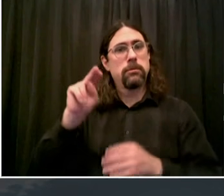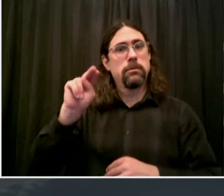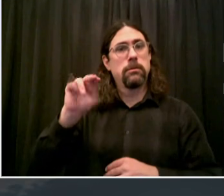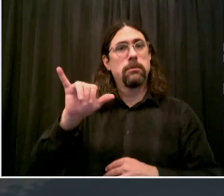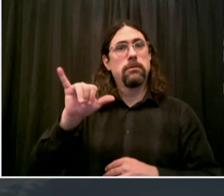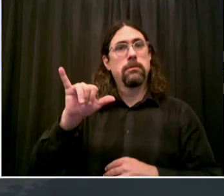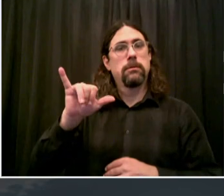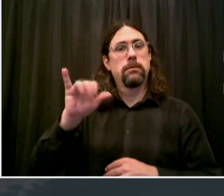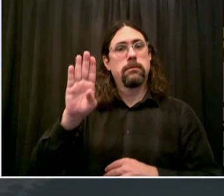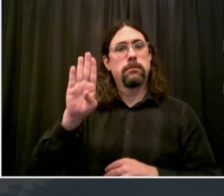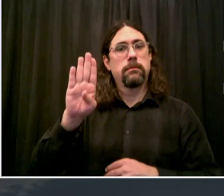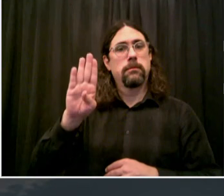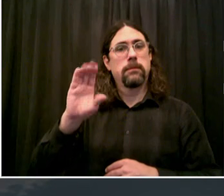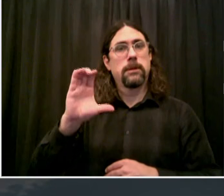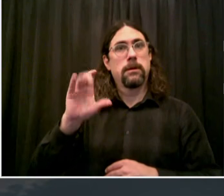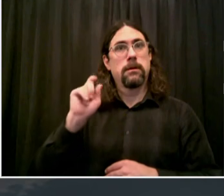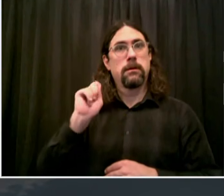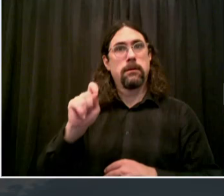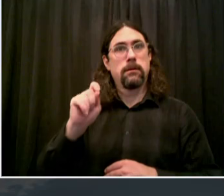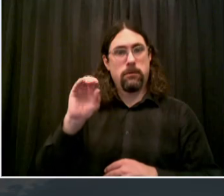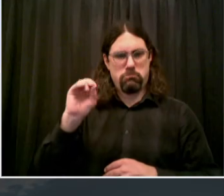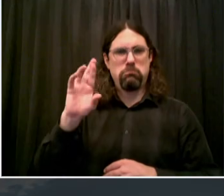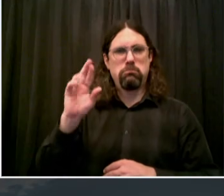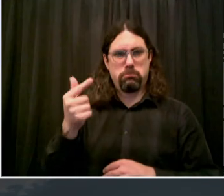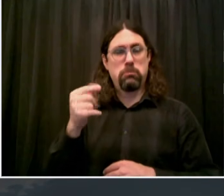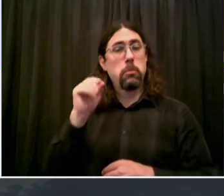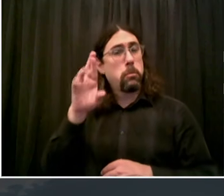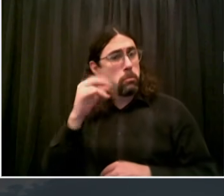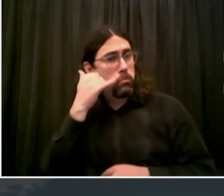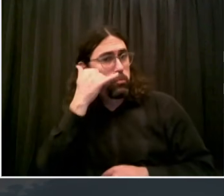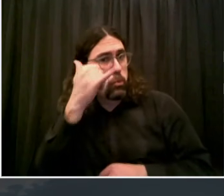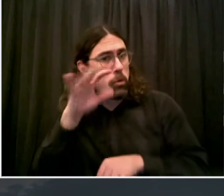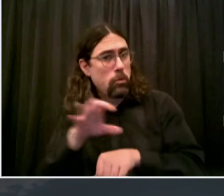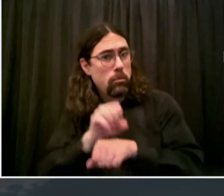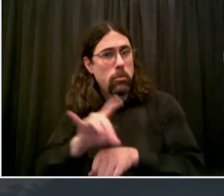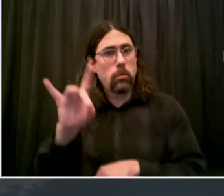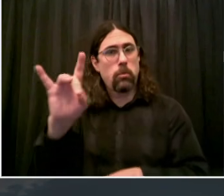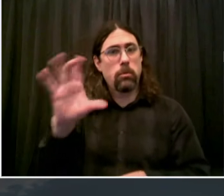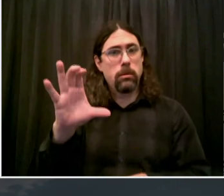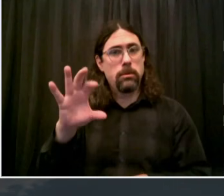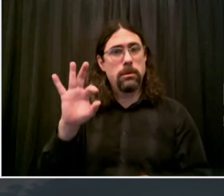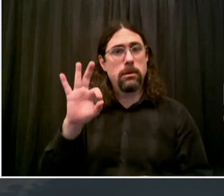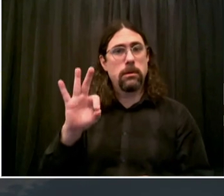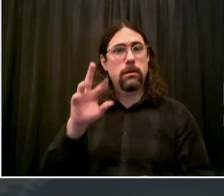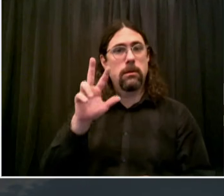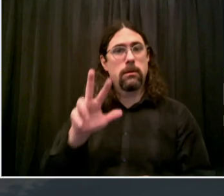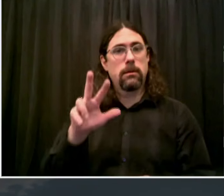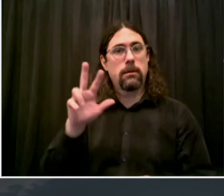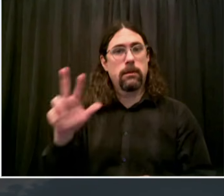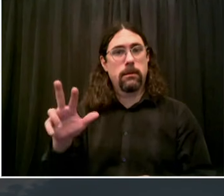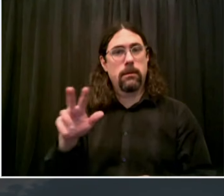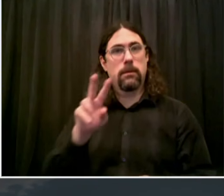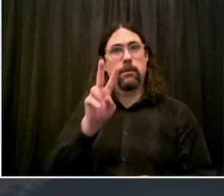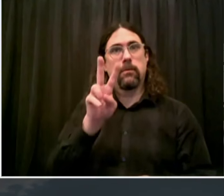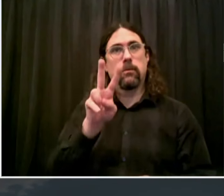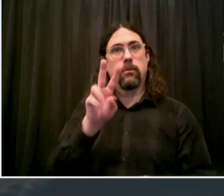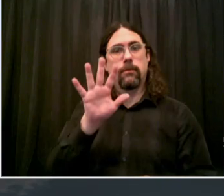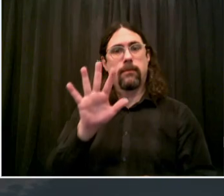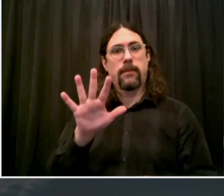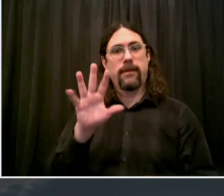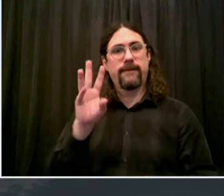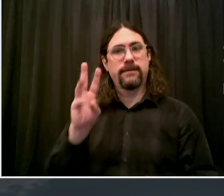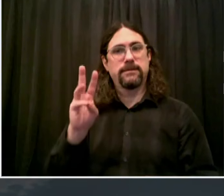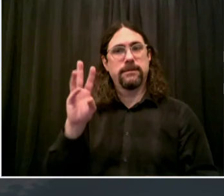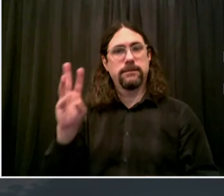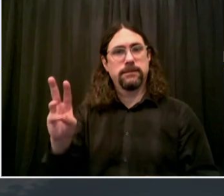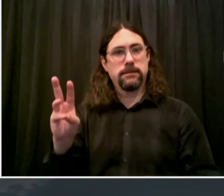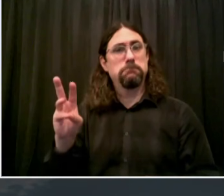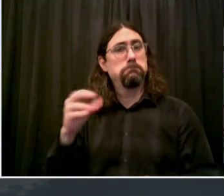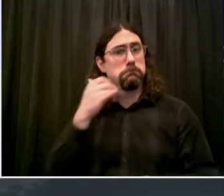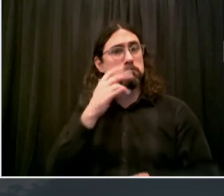HELPING TO KEEP